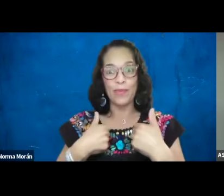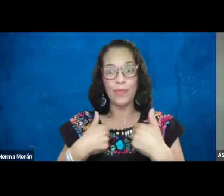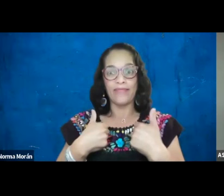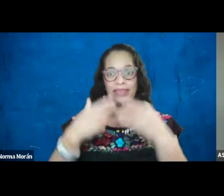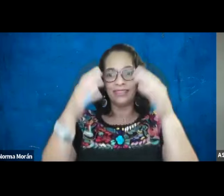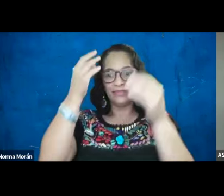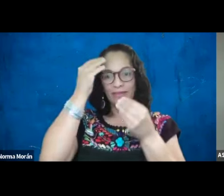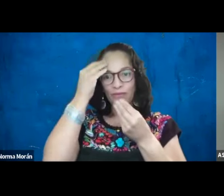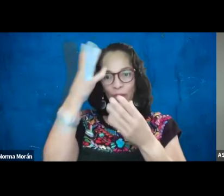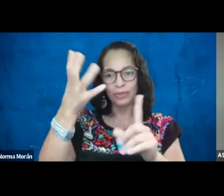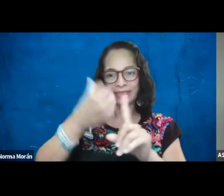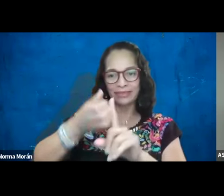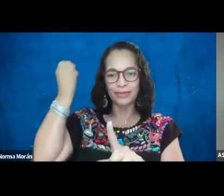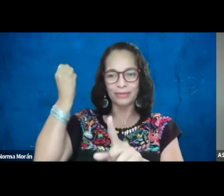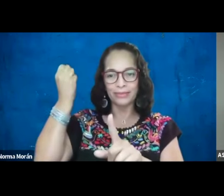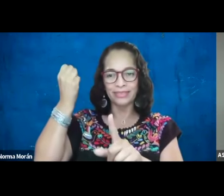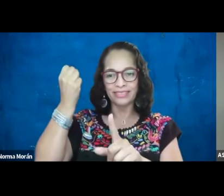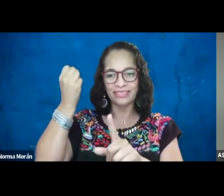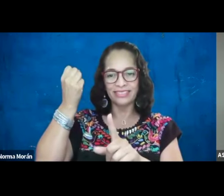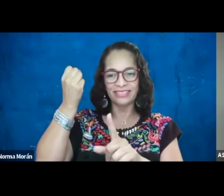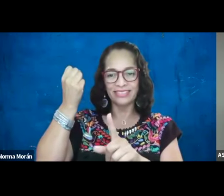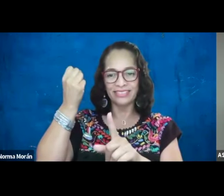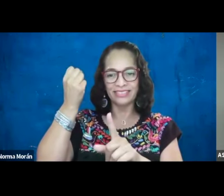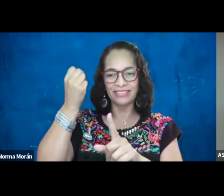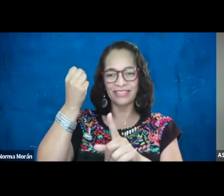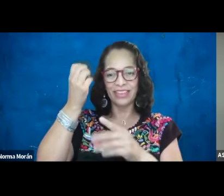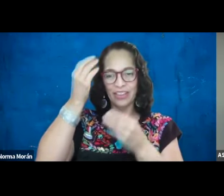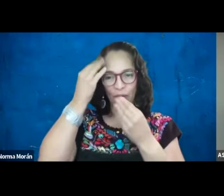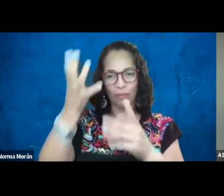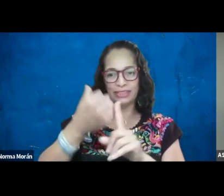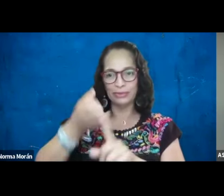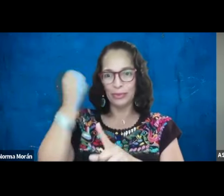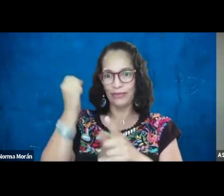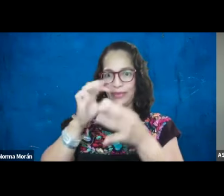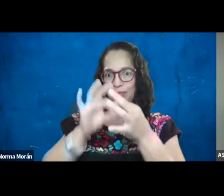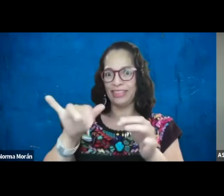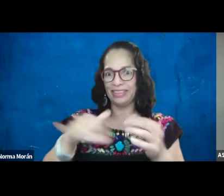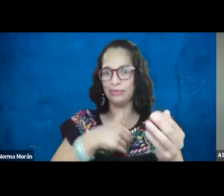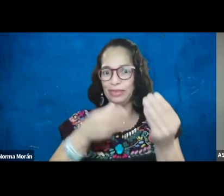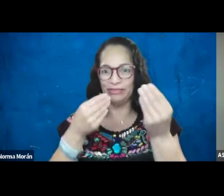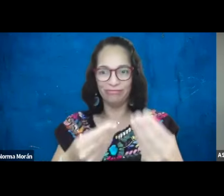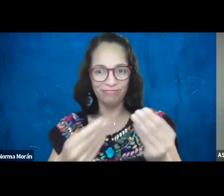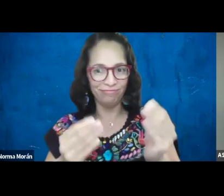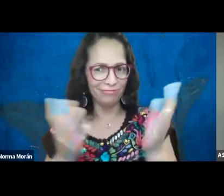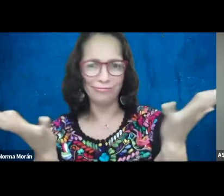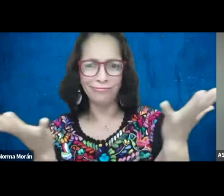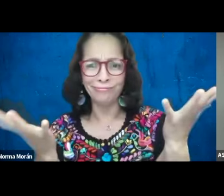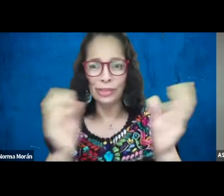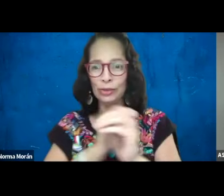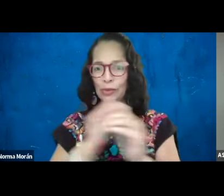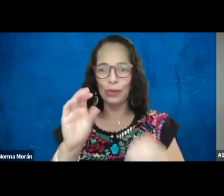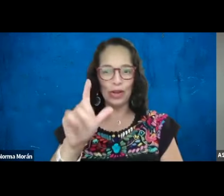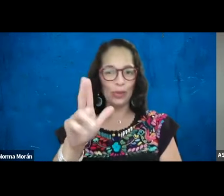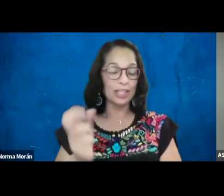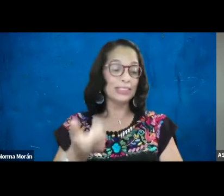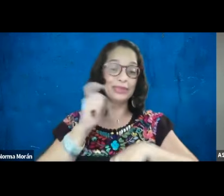didn't see anything about lactation and that was information deprivation regarding breastfeeding.